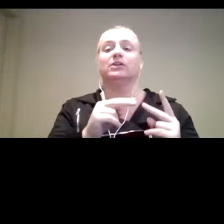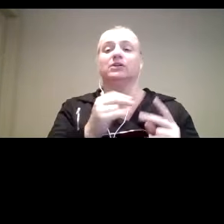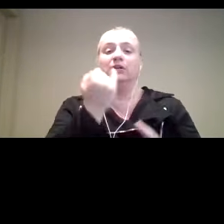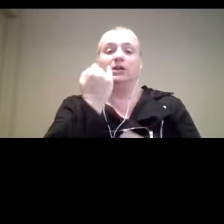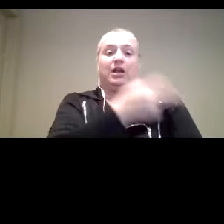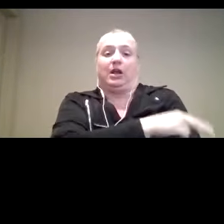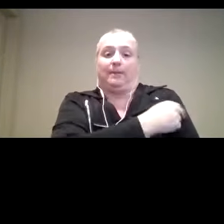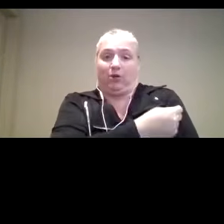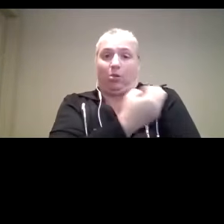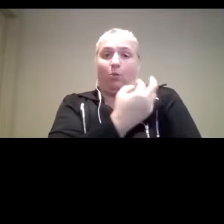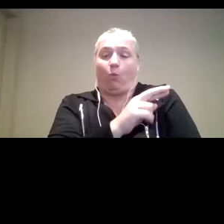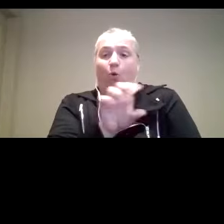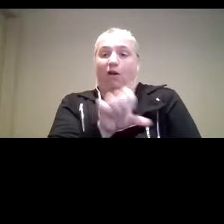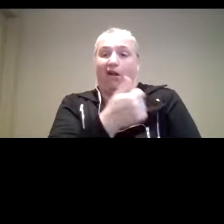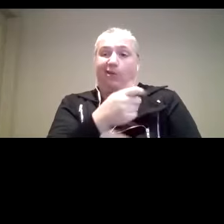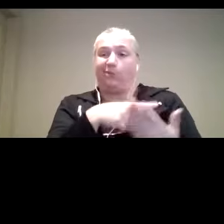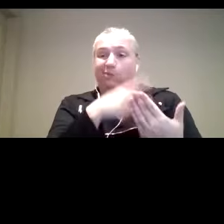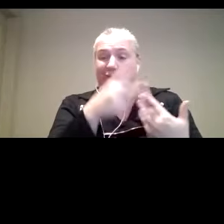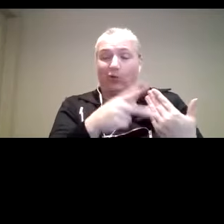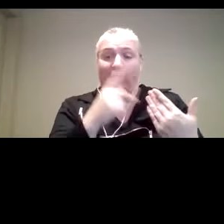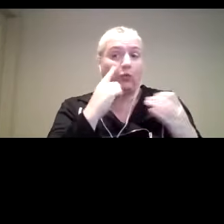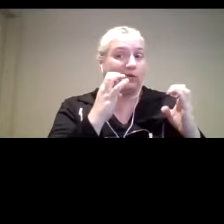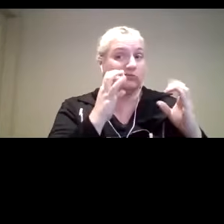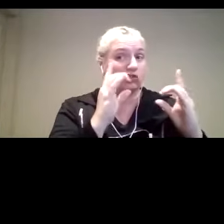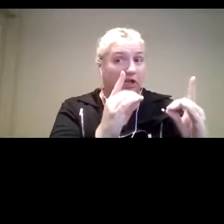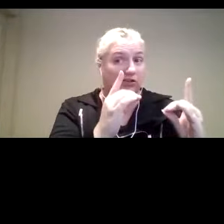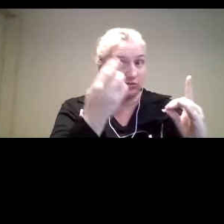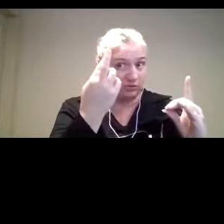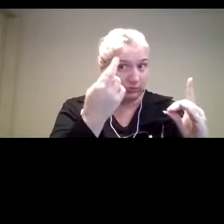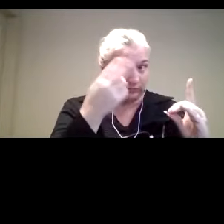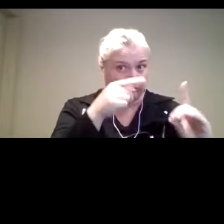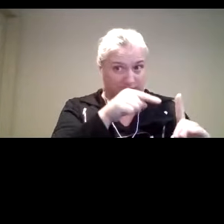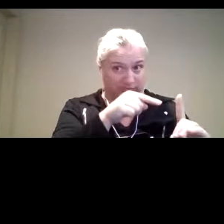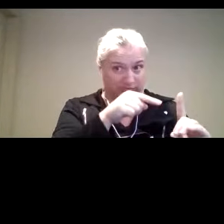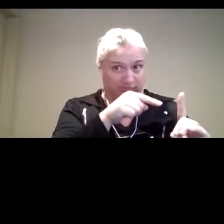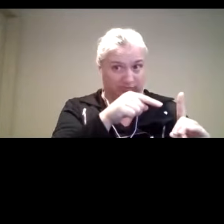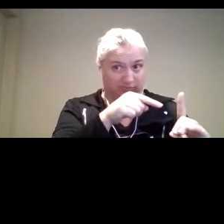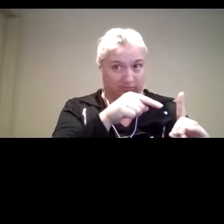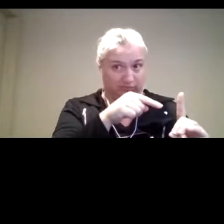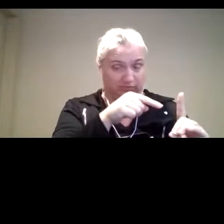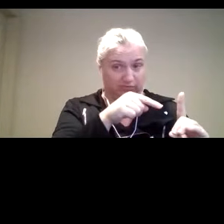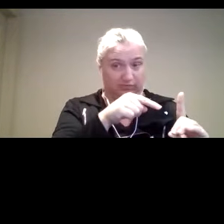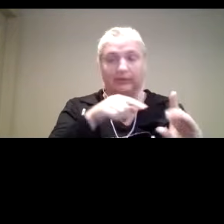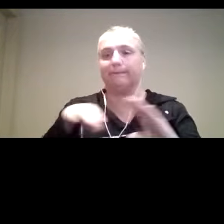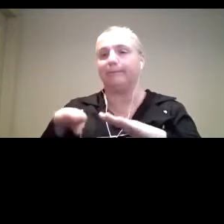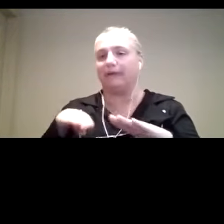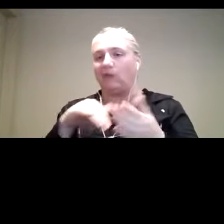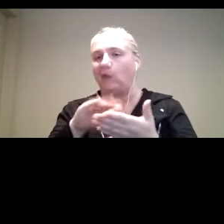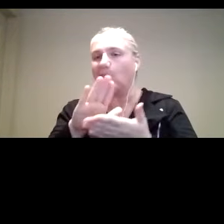or other programs for educational reasons, behavior at school, those kinds of things,